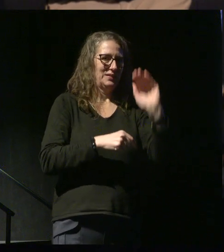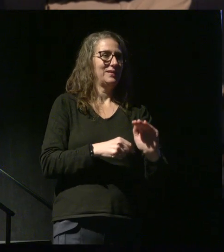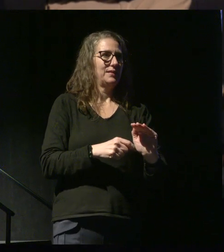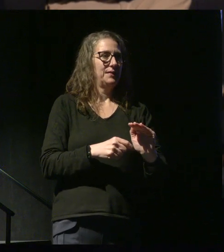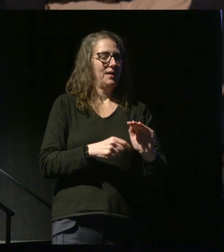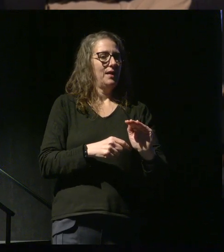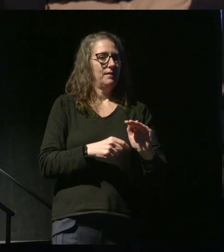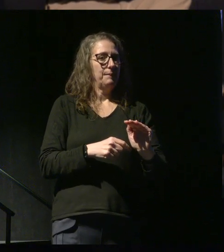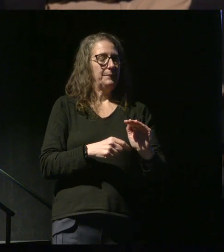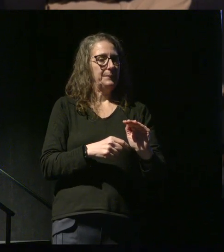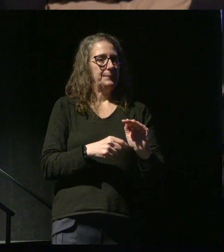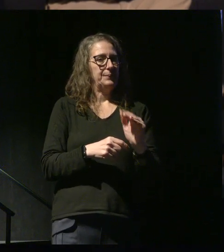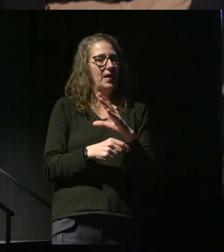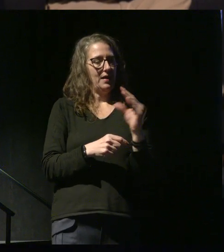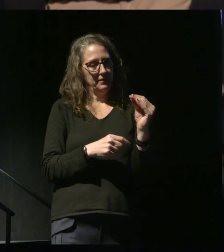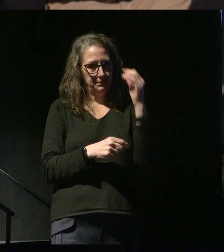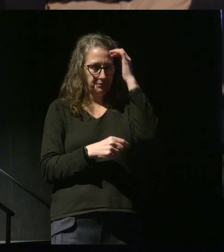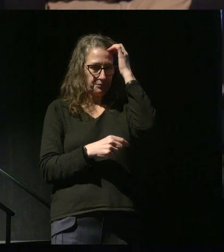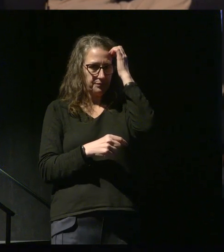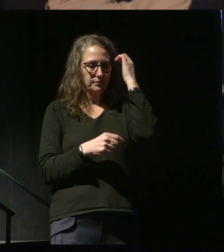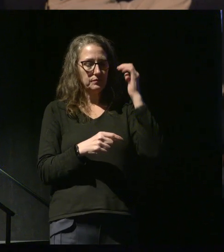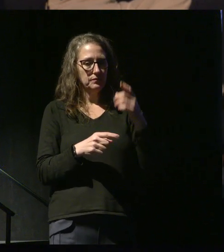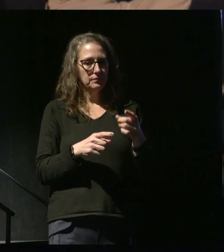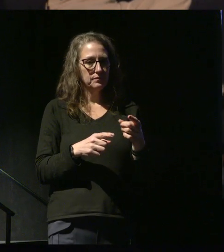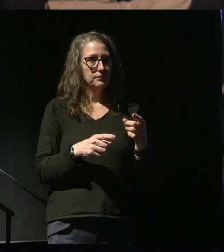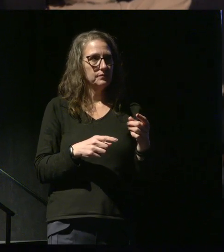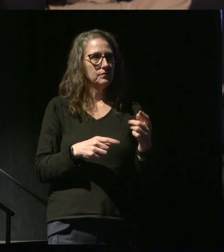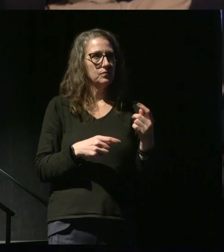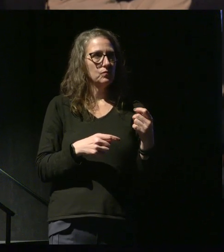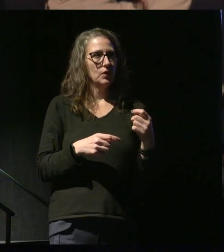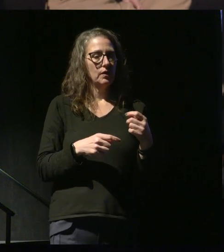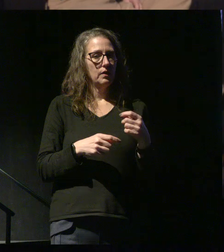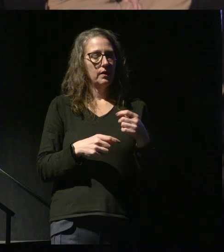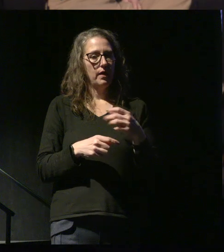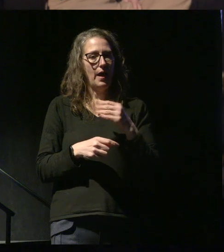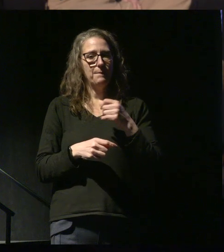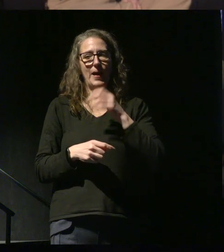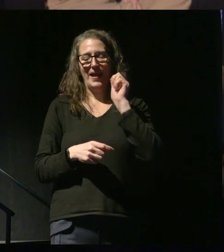And my aunt and I, who is four years older than me,